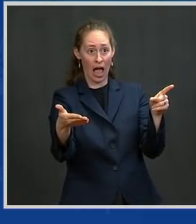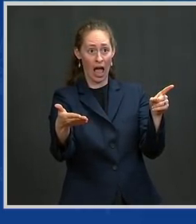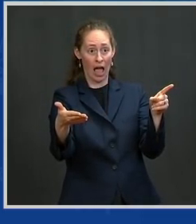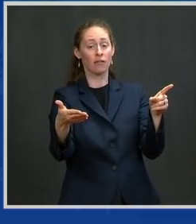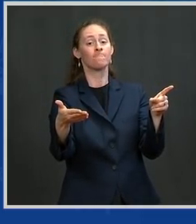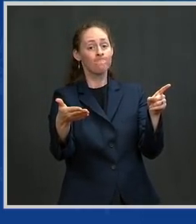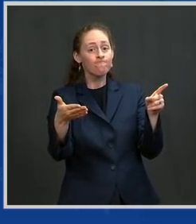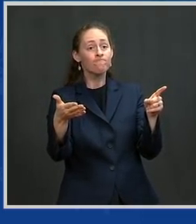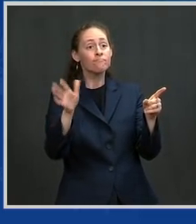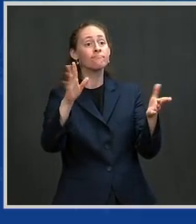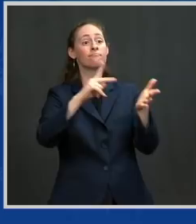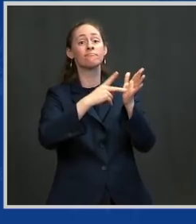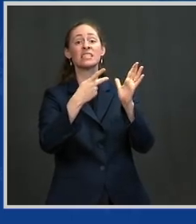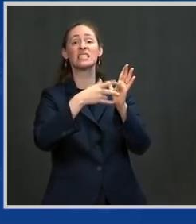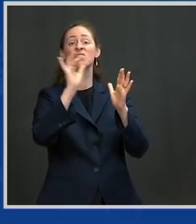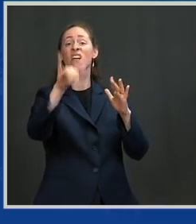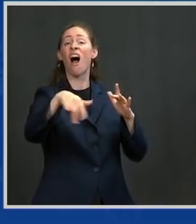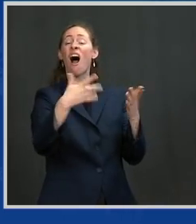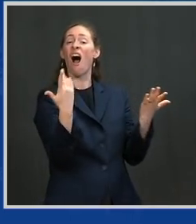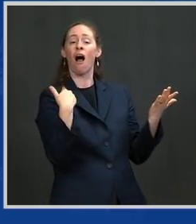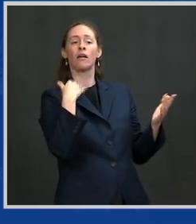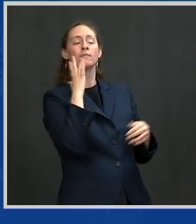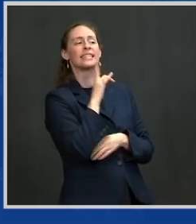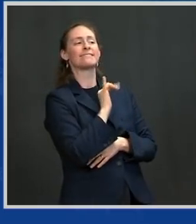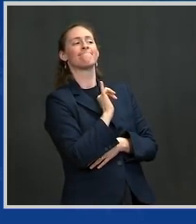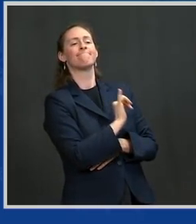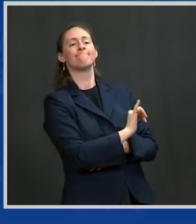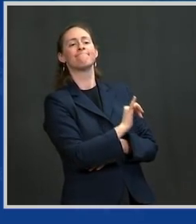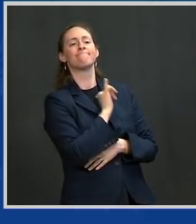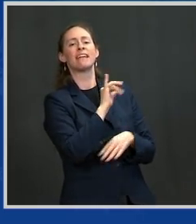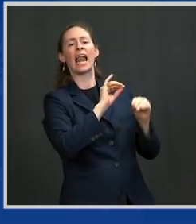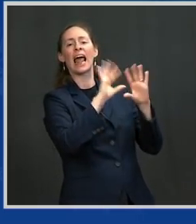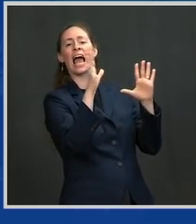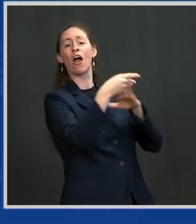that Russia has little or no intention of abiding